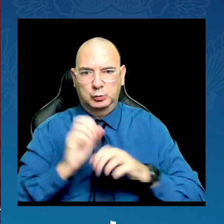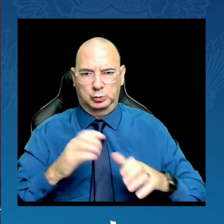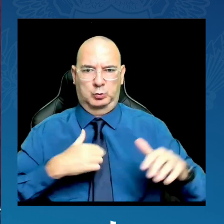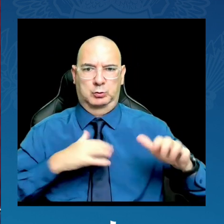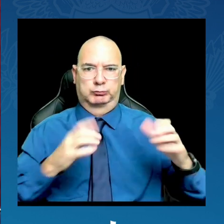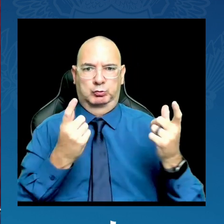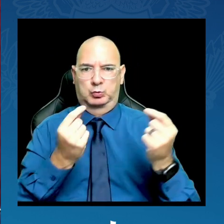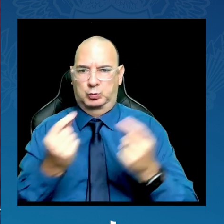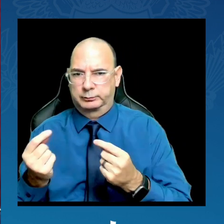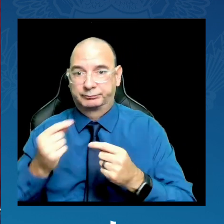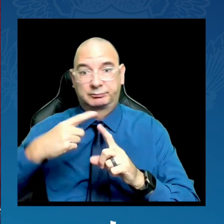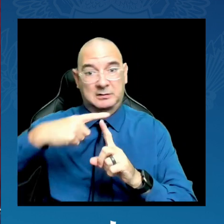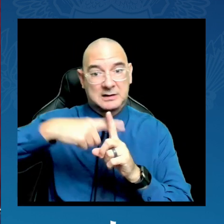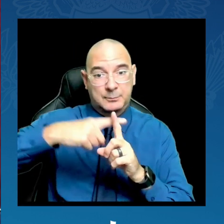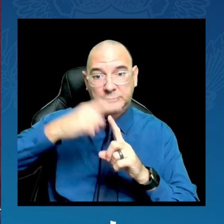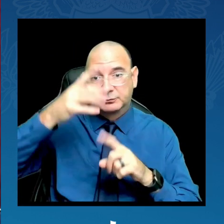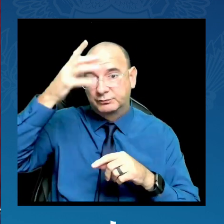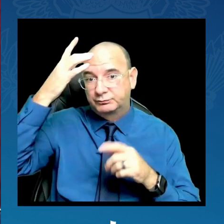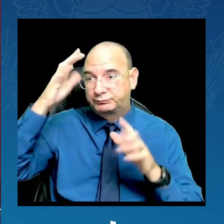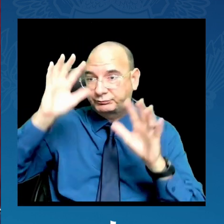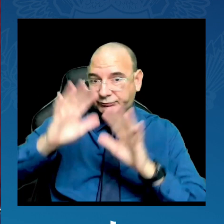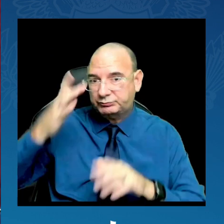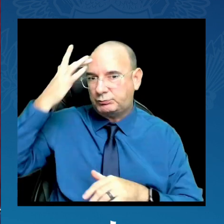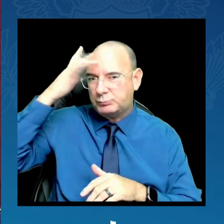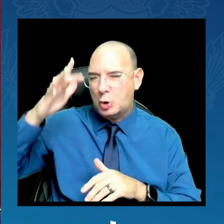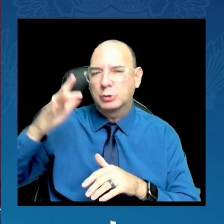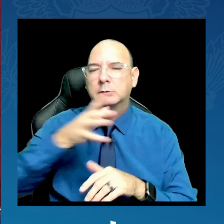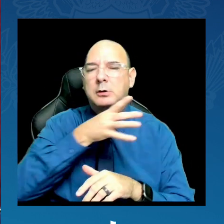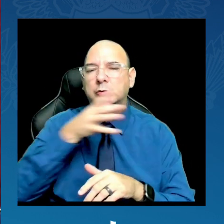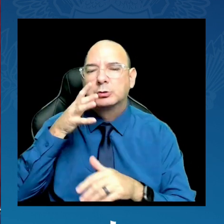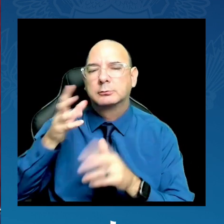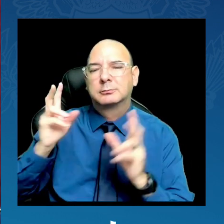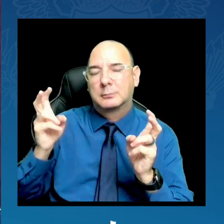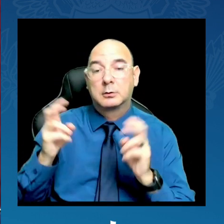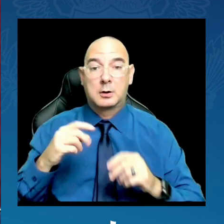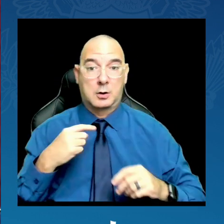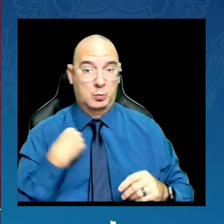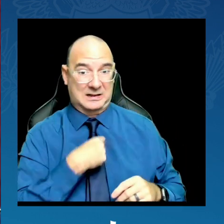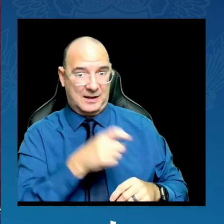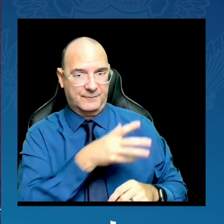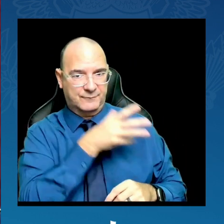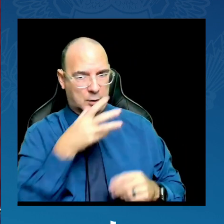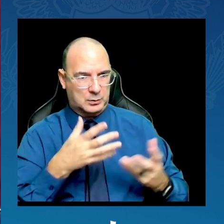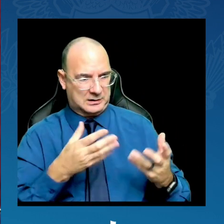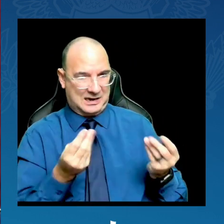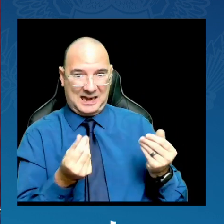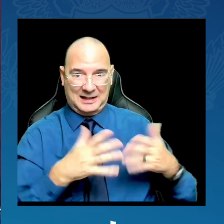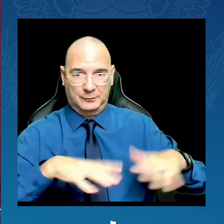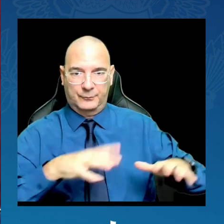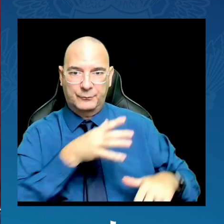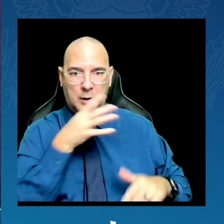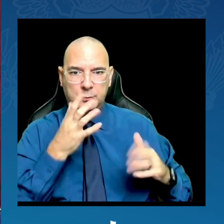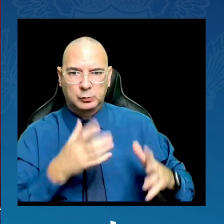So we need our farmers and landowners to have solid data and they need that data to make decisions.